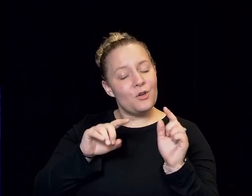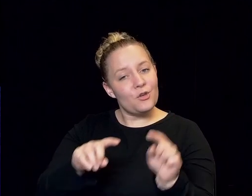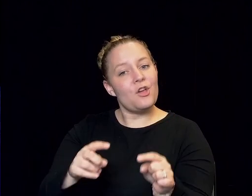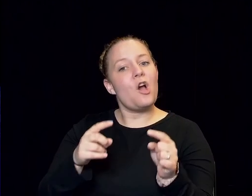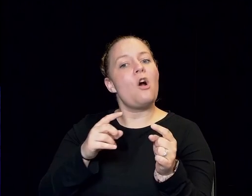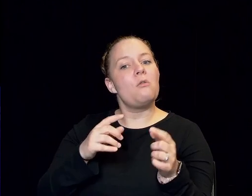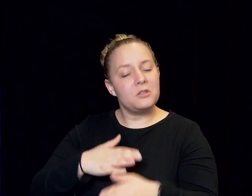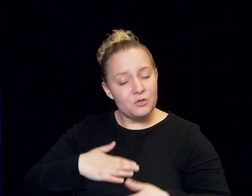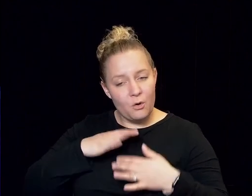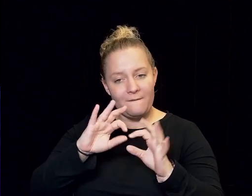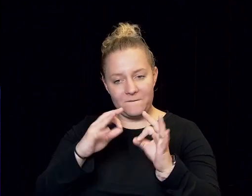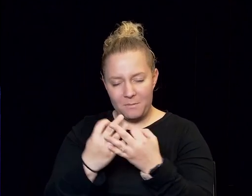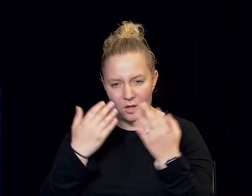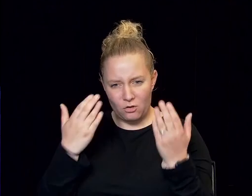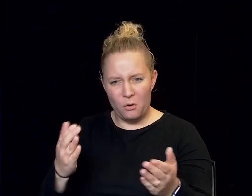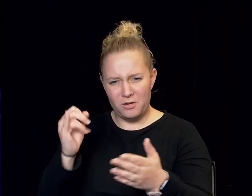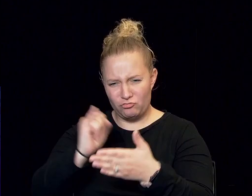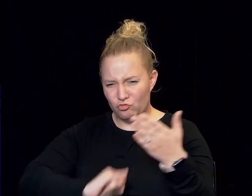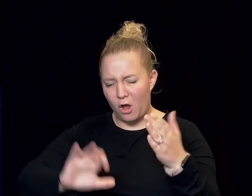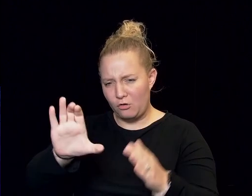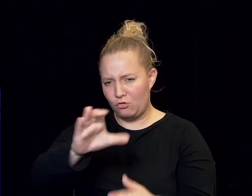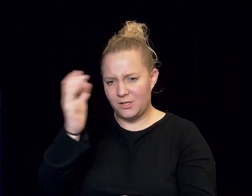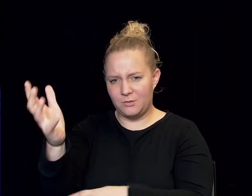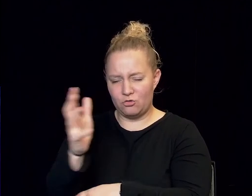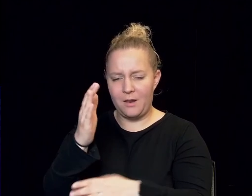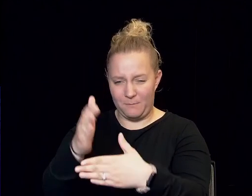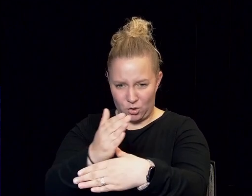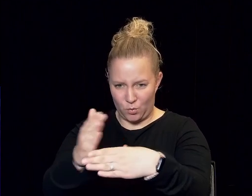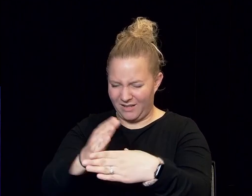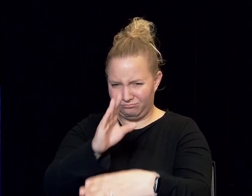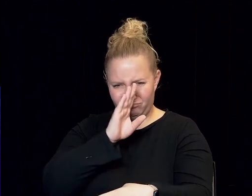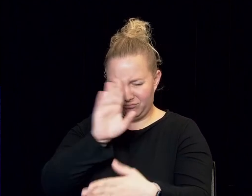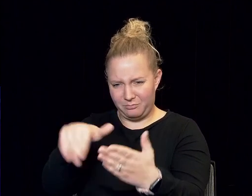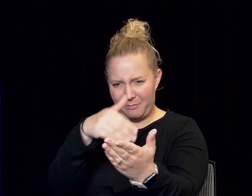draw a Christmas tree just right between those two examples. Doesn't matter how pretty it is